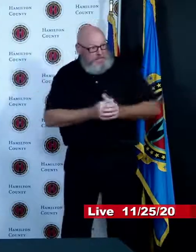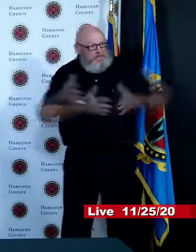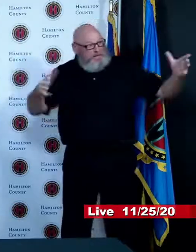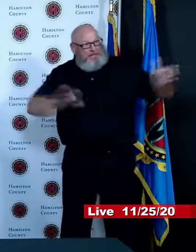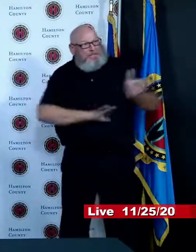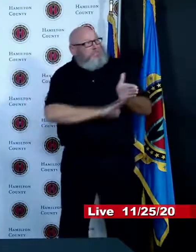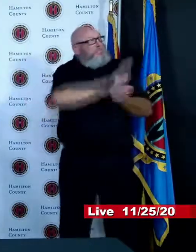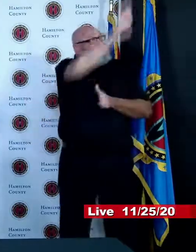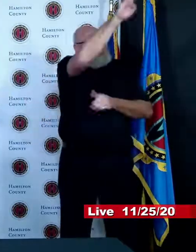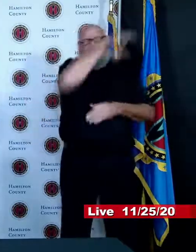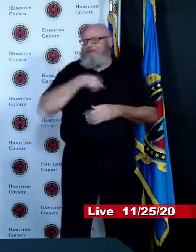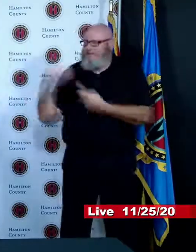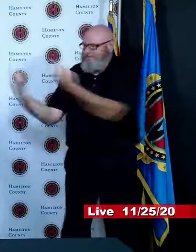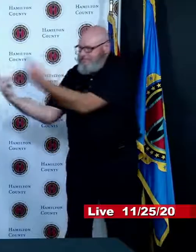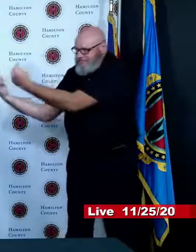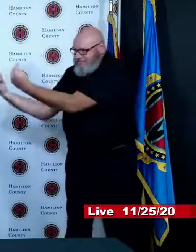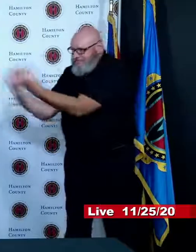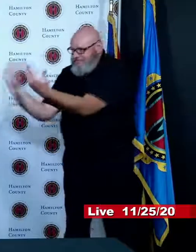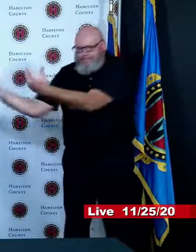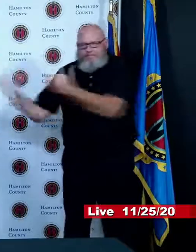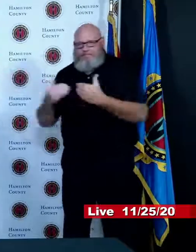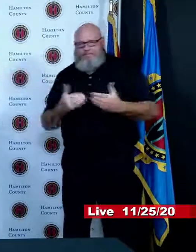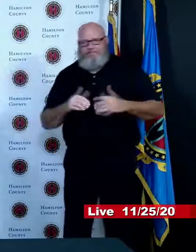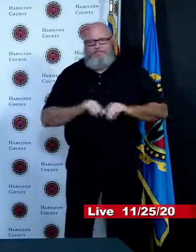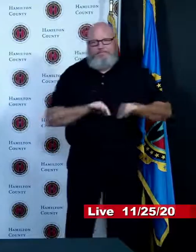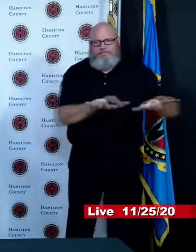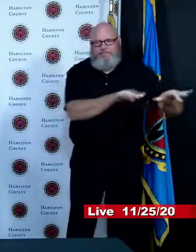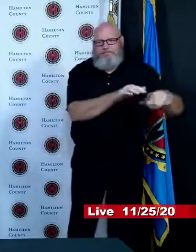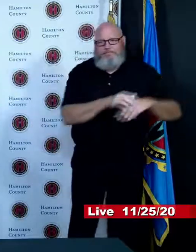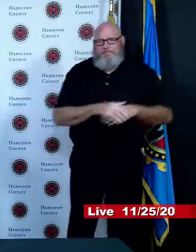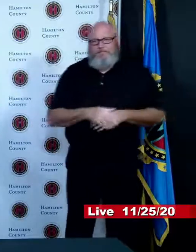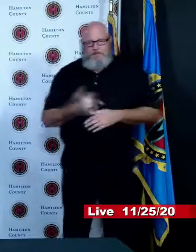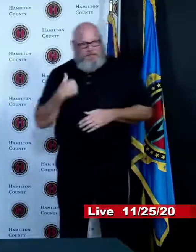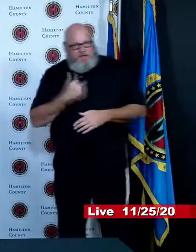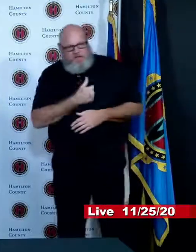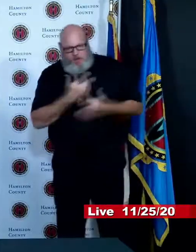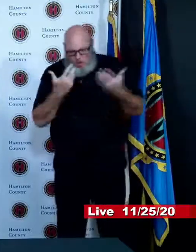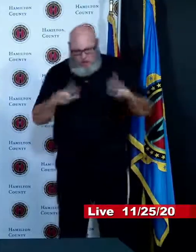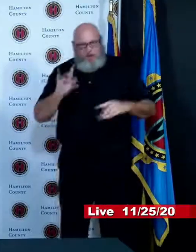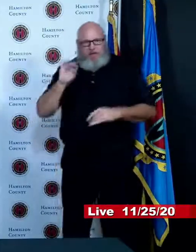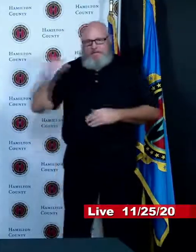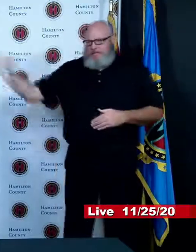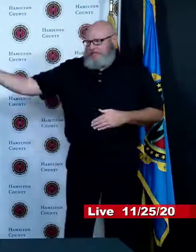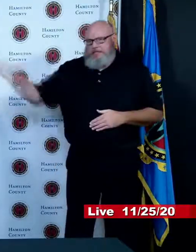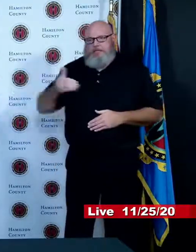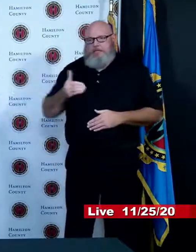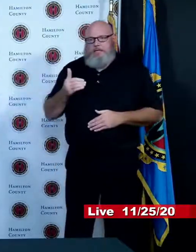adjusting and be flexible and my team has done so so we are still responding to each positive case